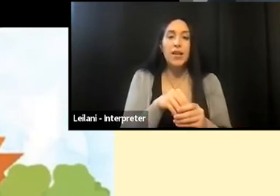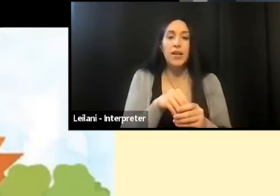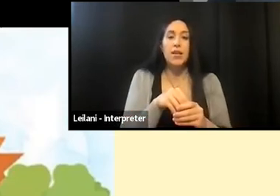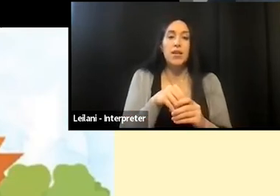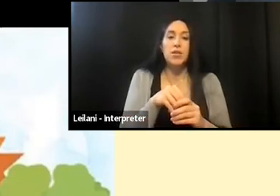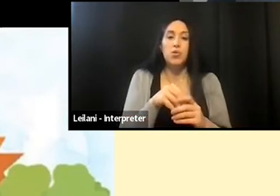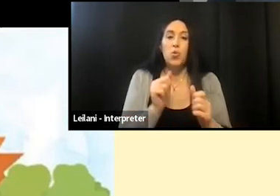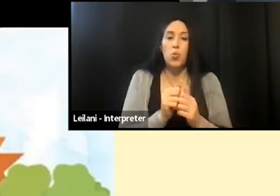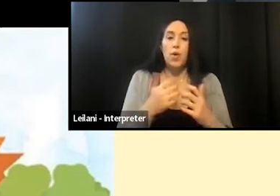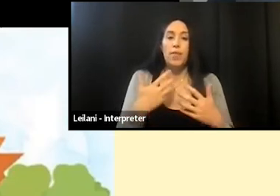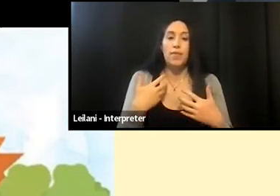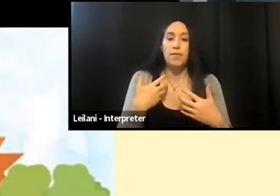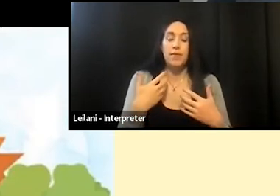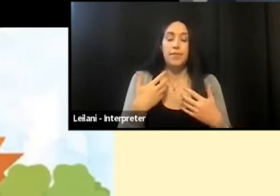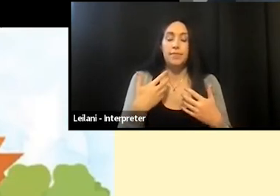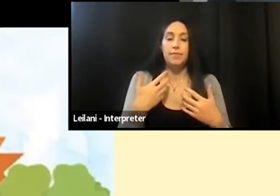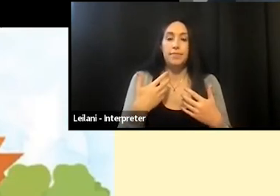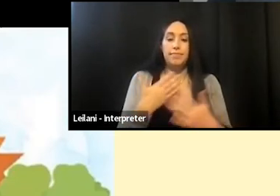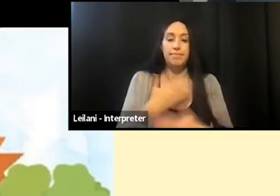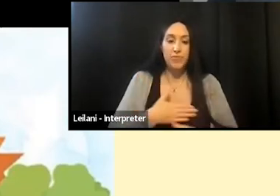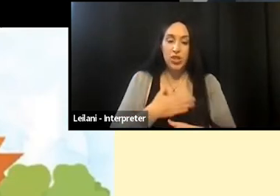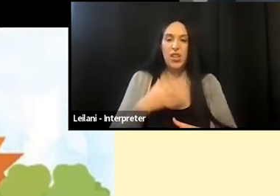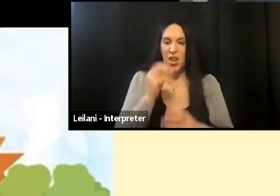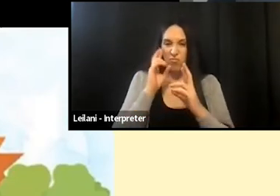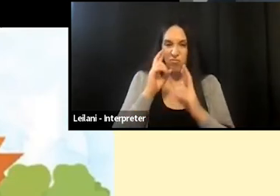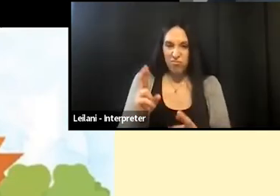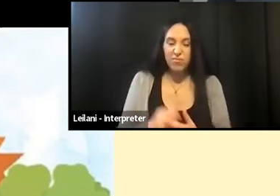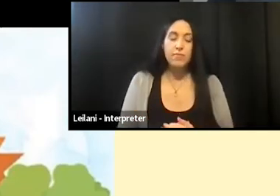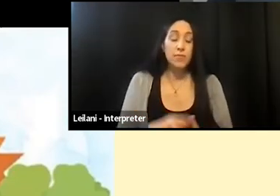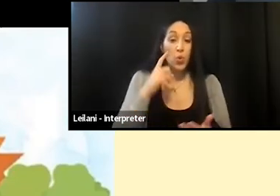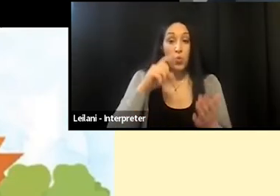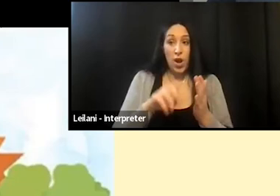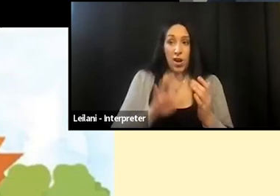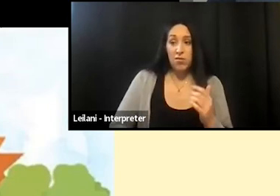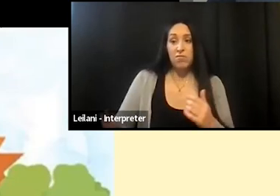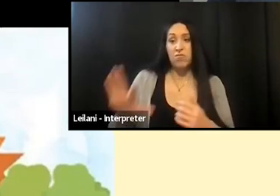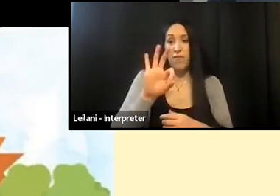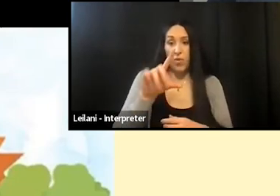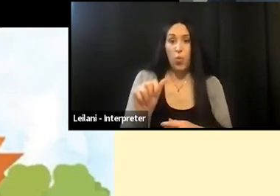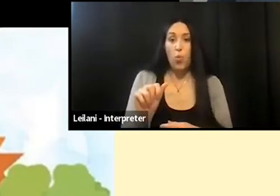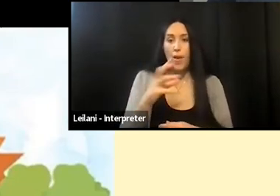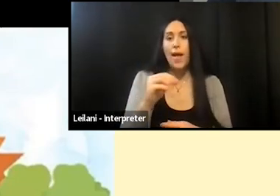We recognize that across Florida and across the US, our older adult population is growing.